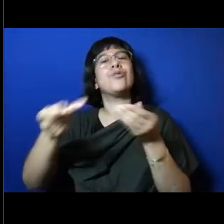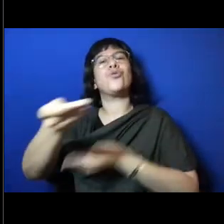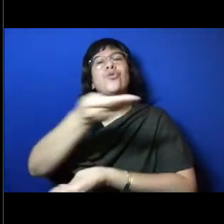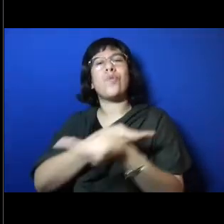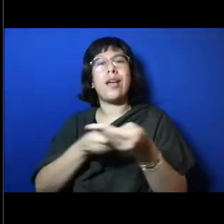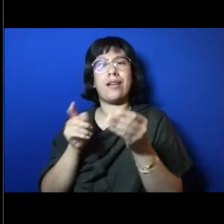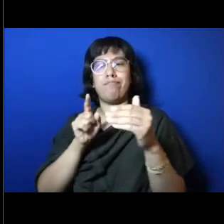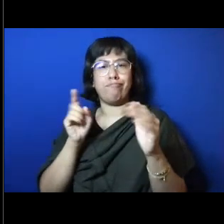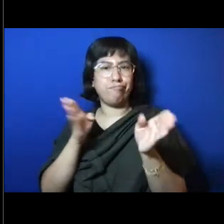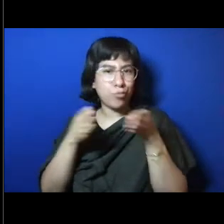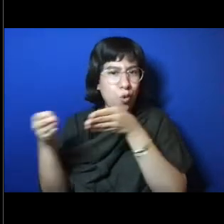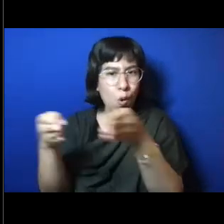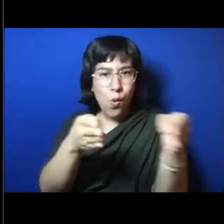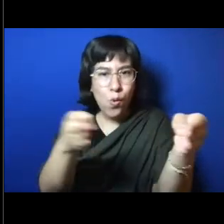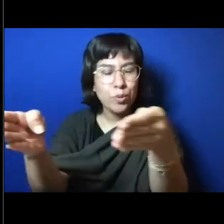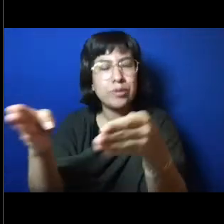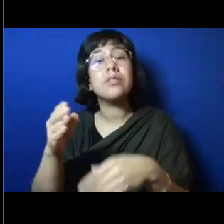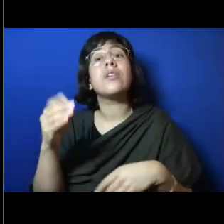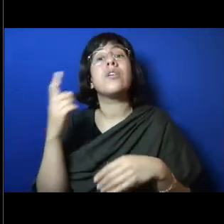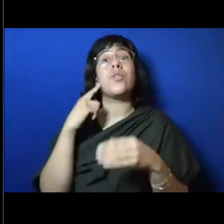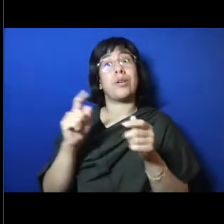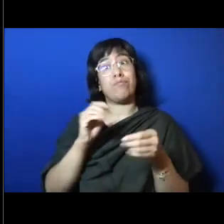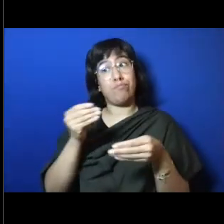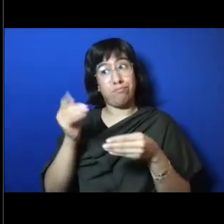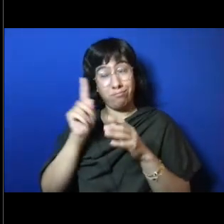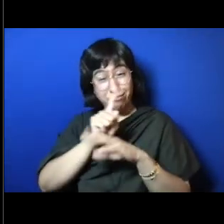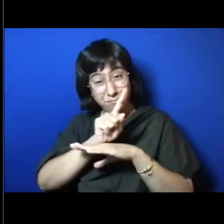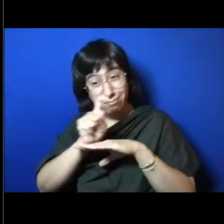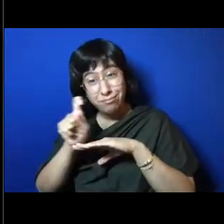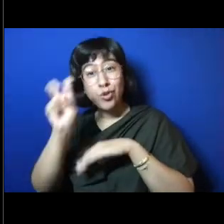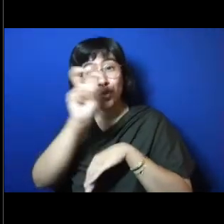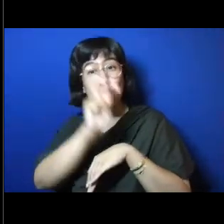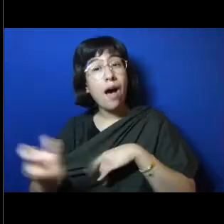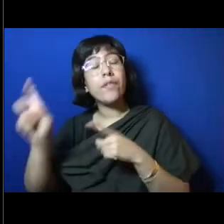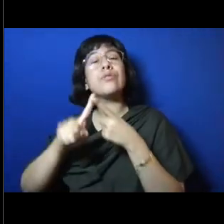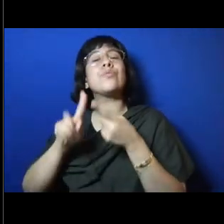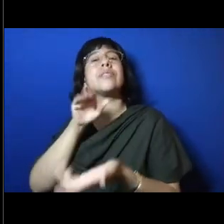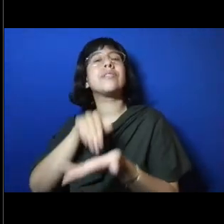there were abalone trade all the way into sort of the central part of the US.